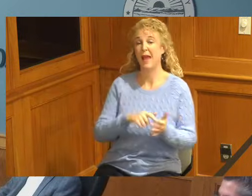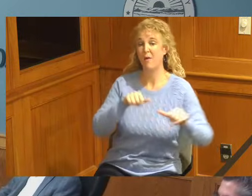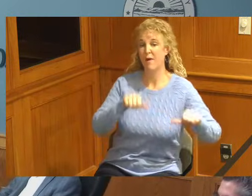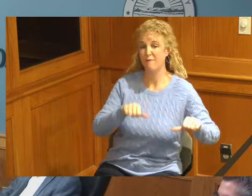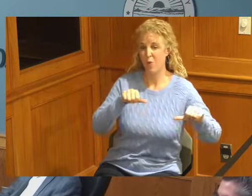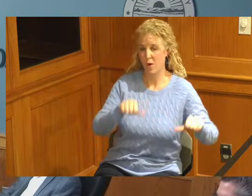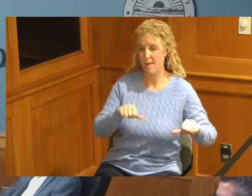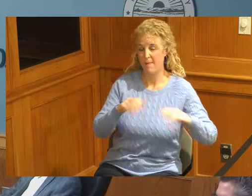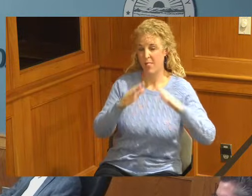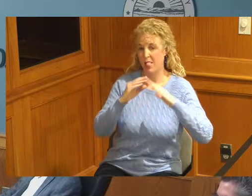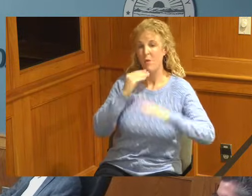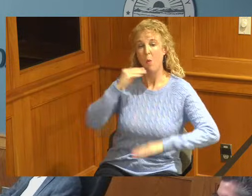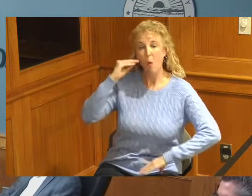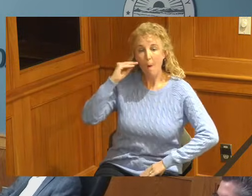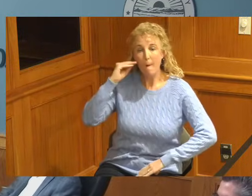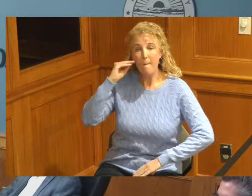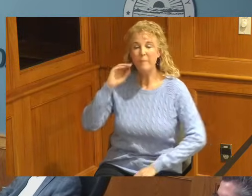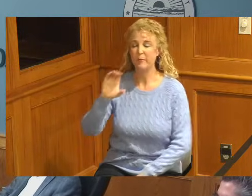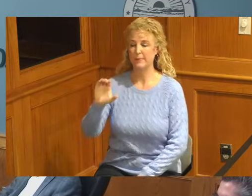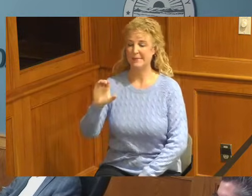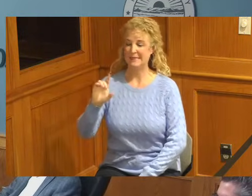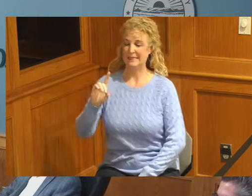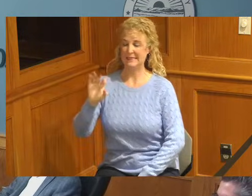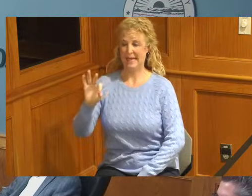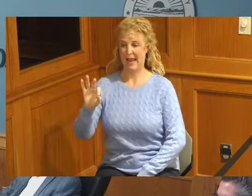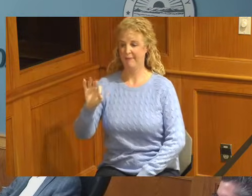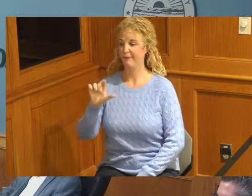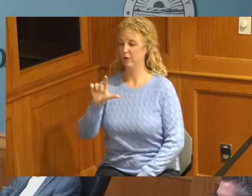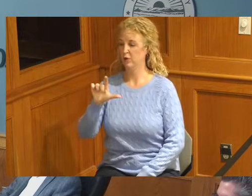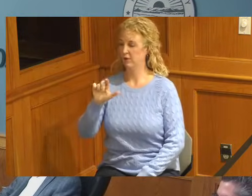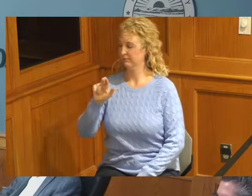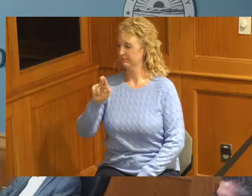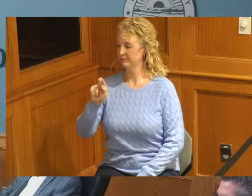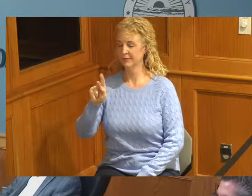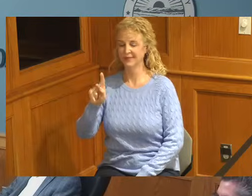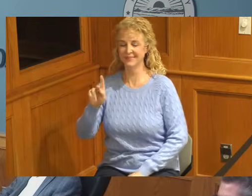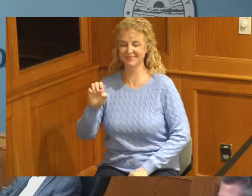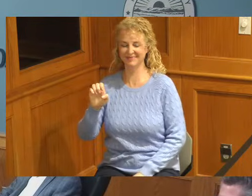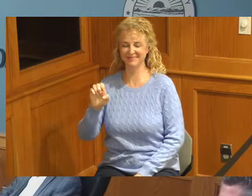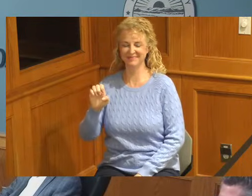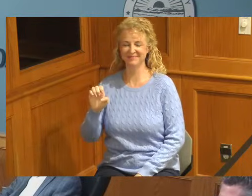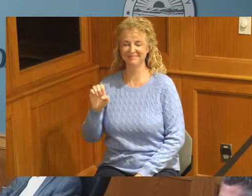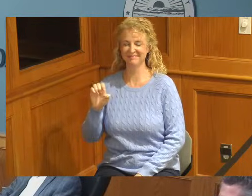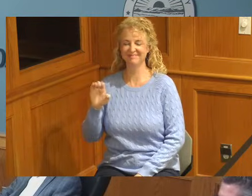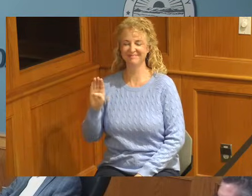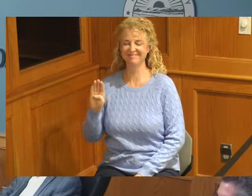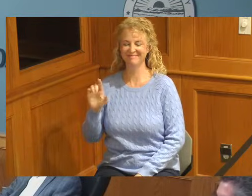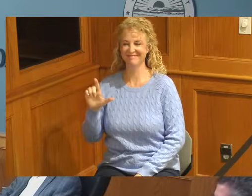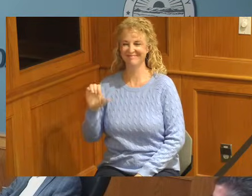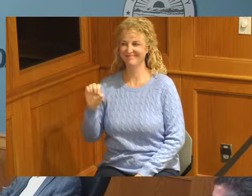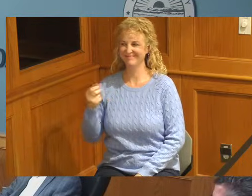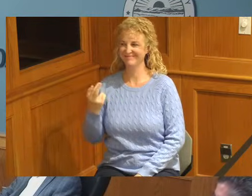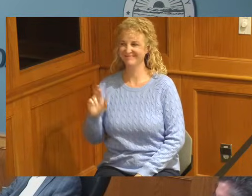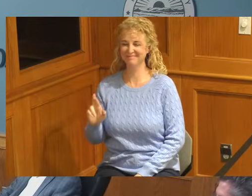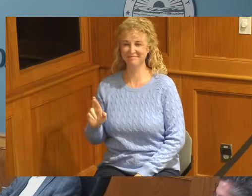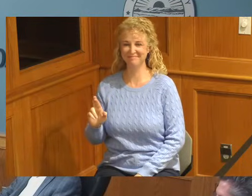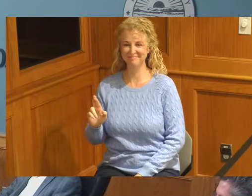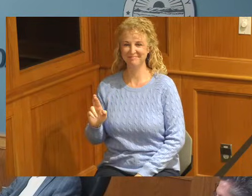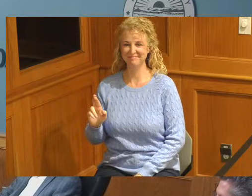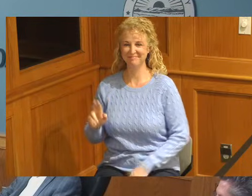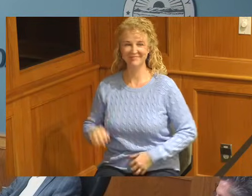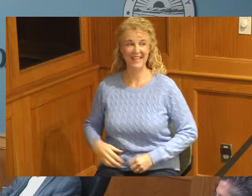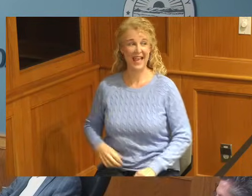that. Come forward. Welcome. Thank you. Uhhuh. Got here just in the Nick of time. I was having a